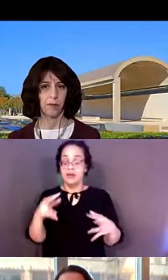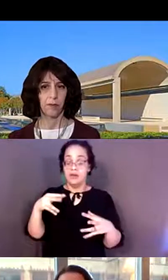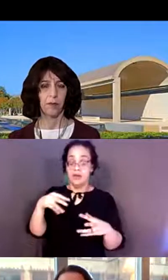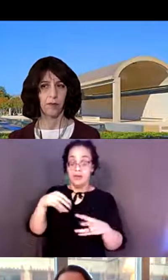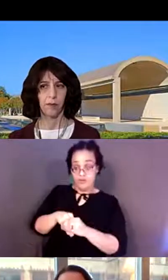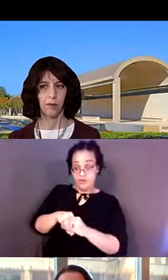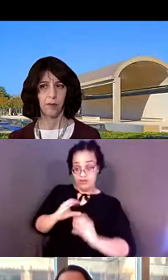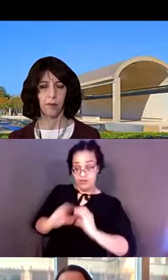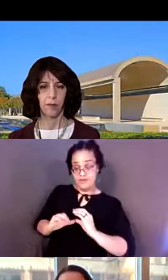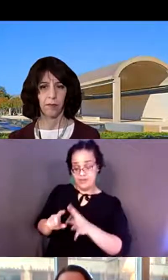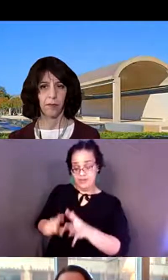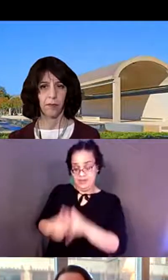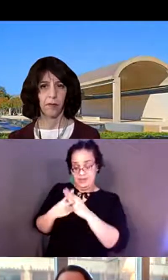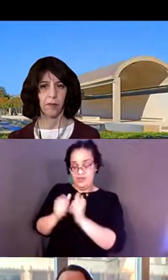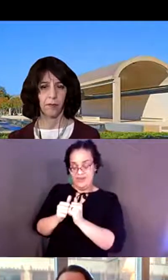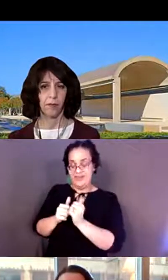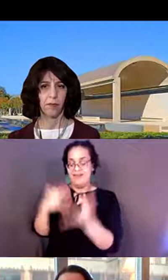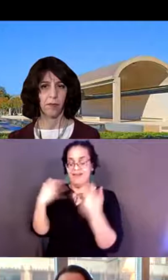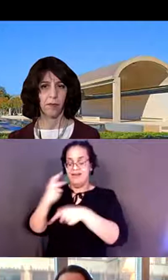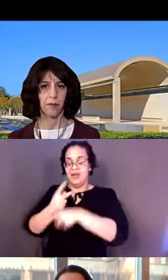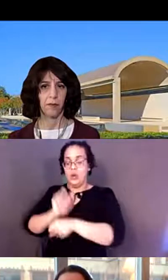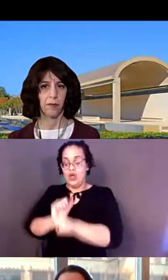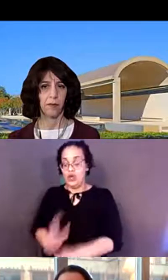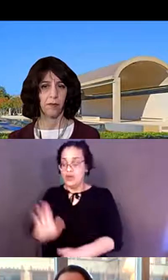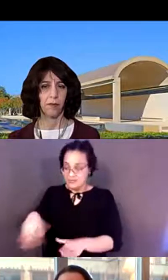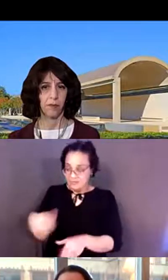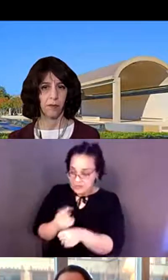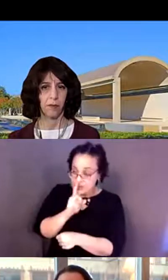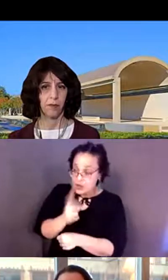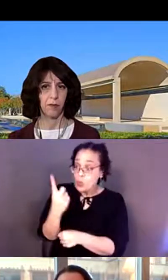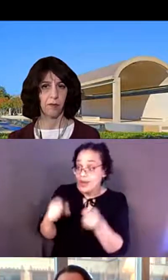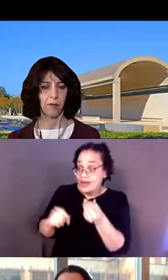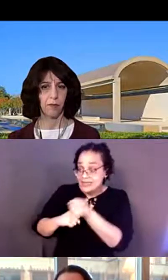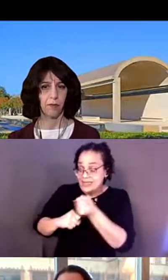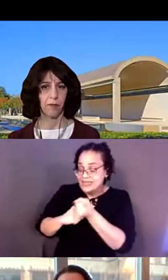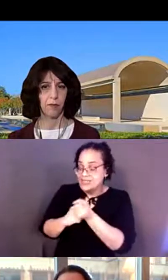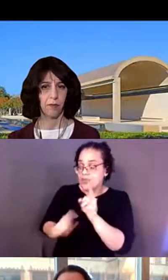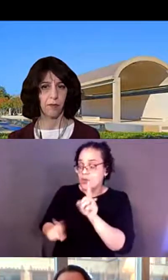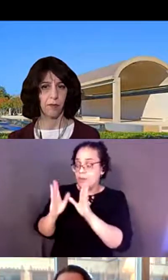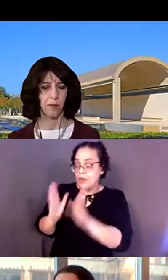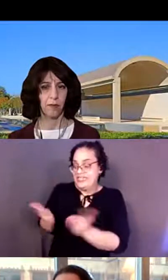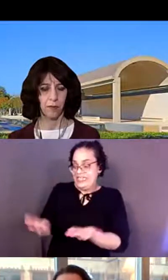we said okay, let's make sure there's at least one in the emergency department um